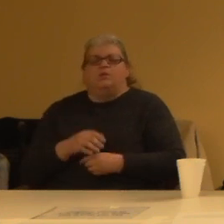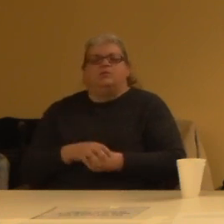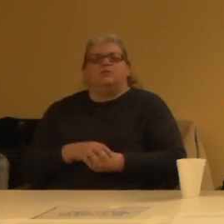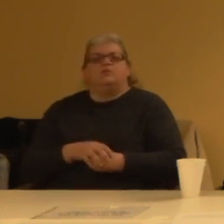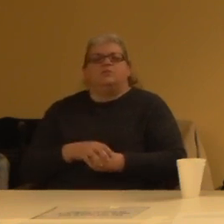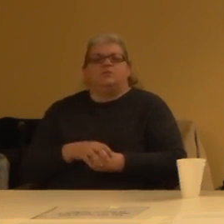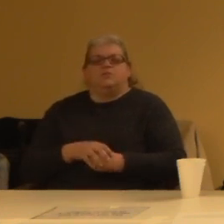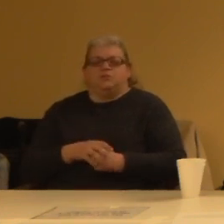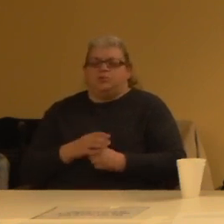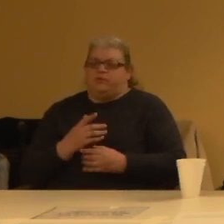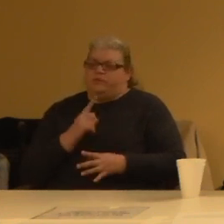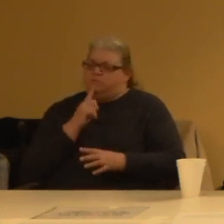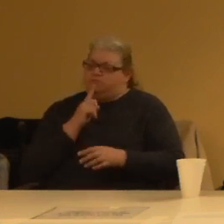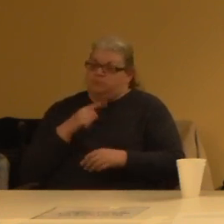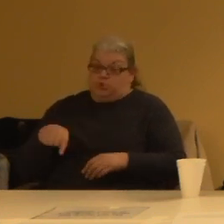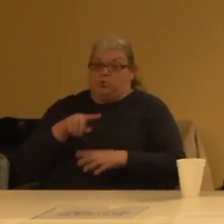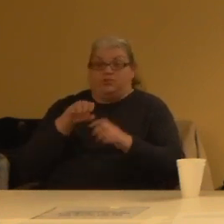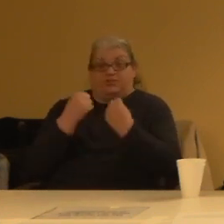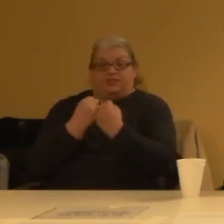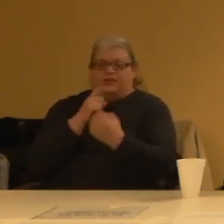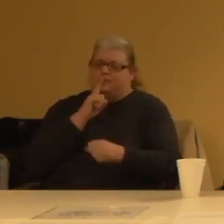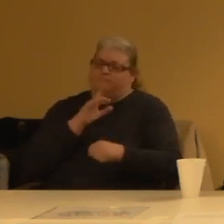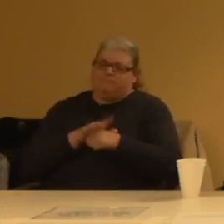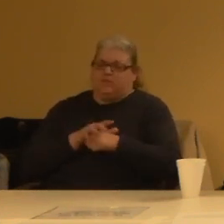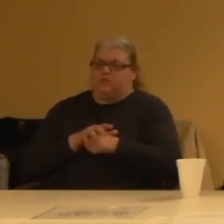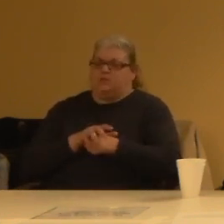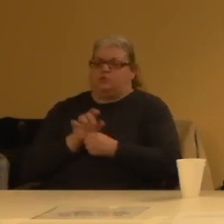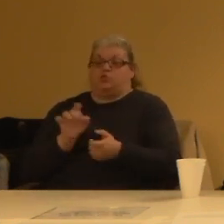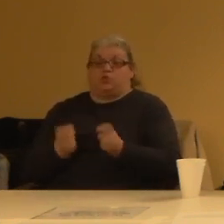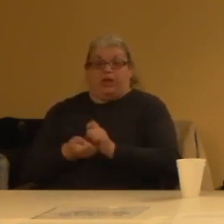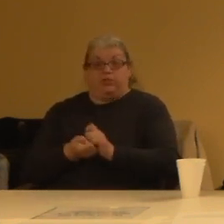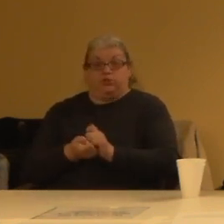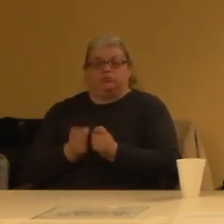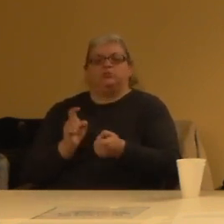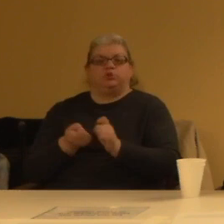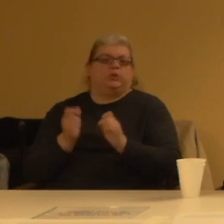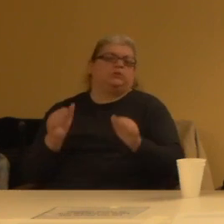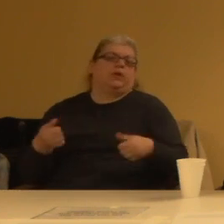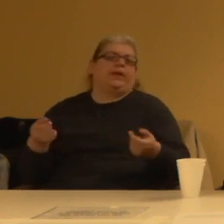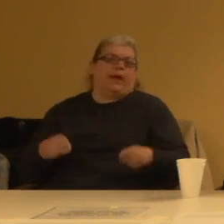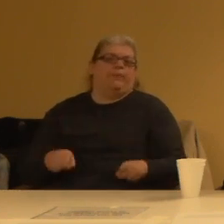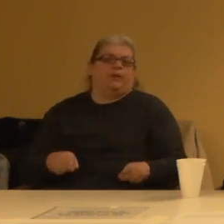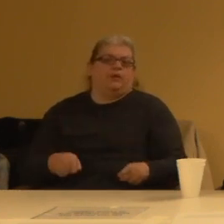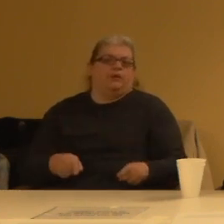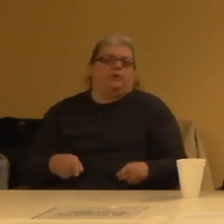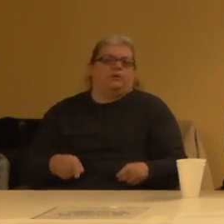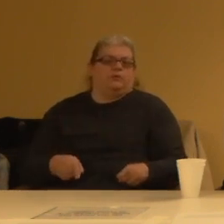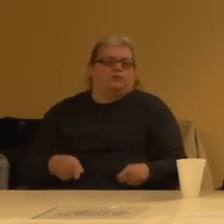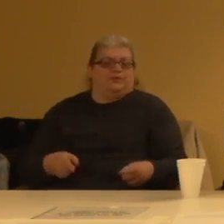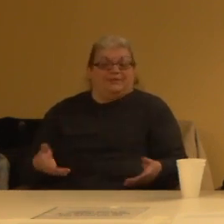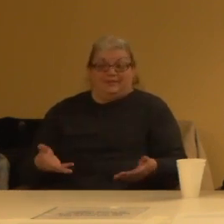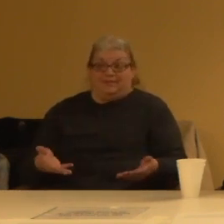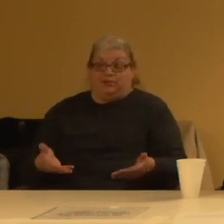change, change can happen and it's here, and we saw it during the pandemic,